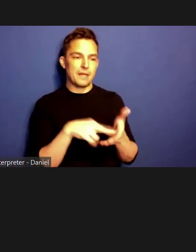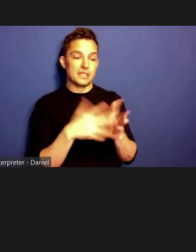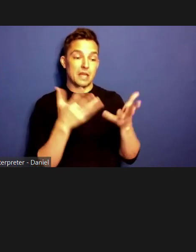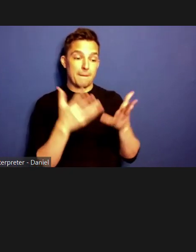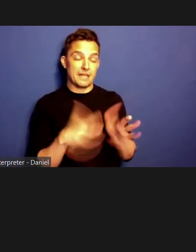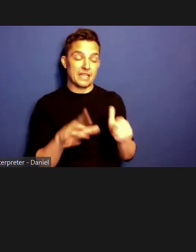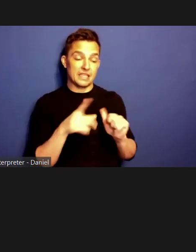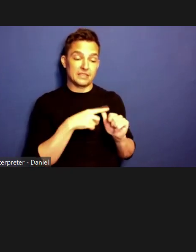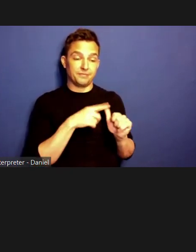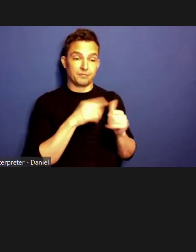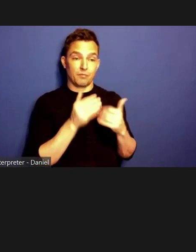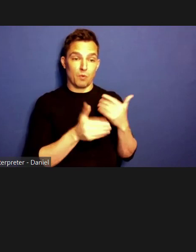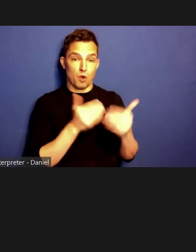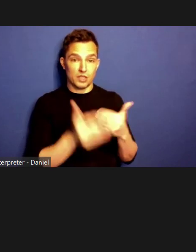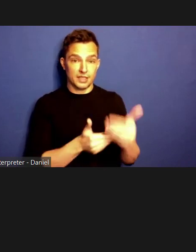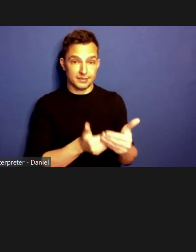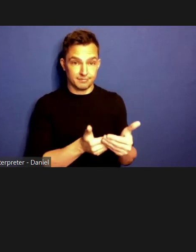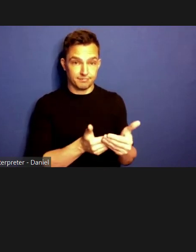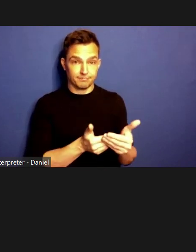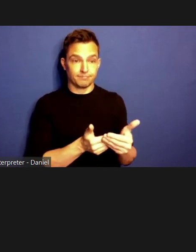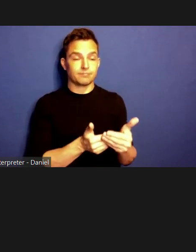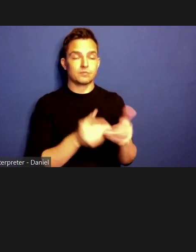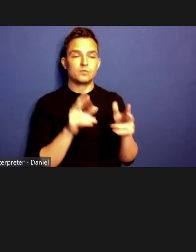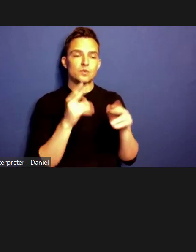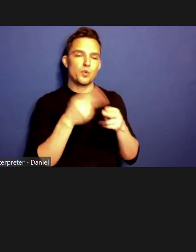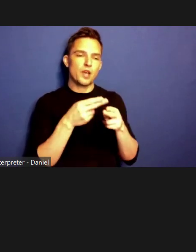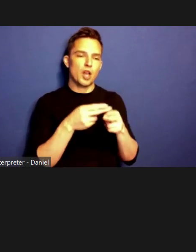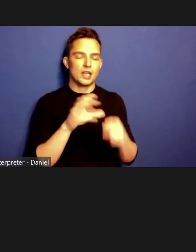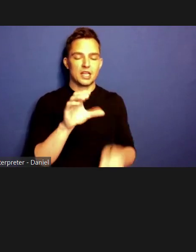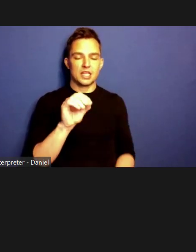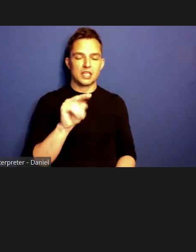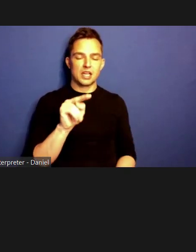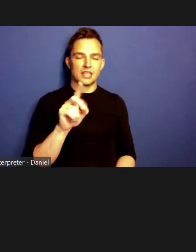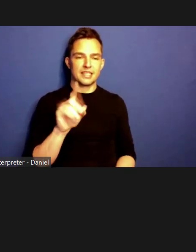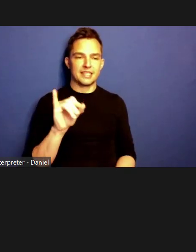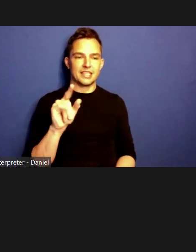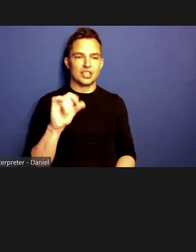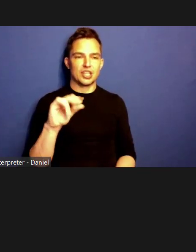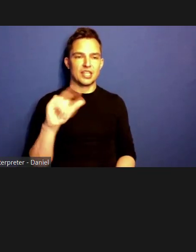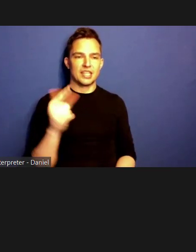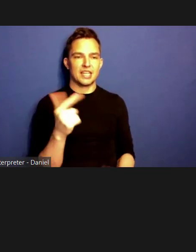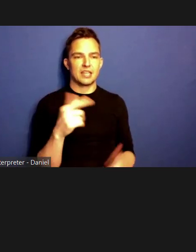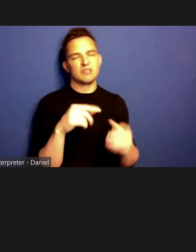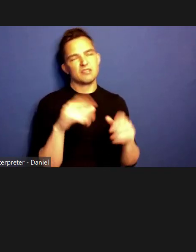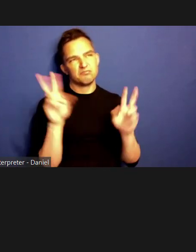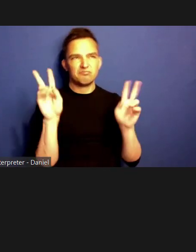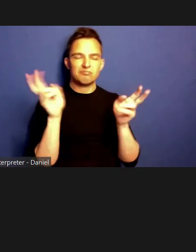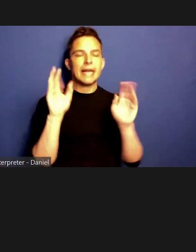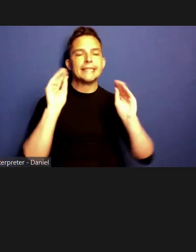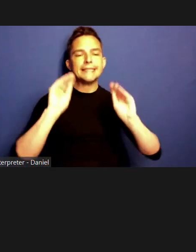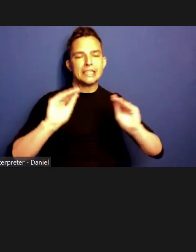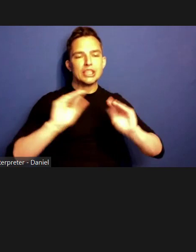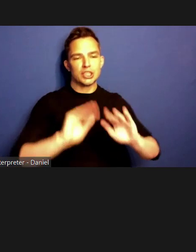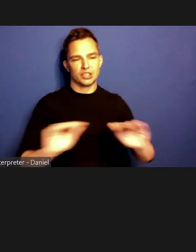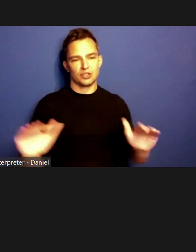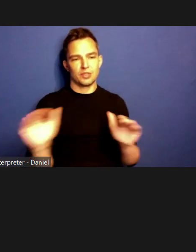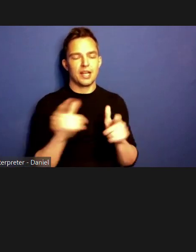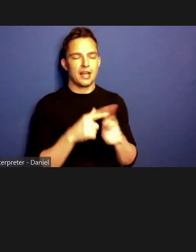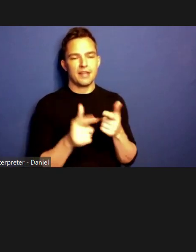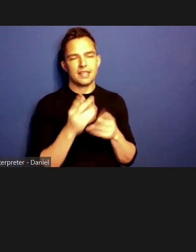we referred to as conditioning or teaching the children and carefully determining whether or not we're getting reliable responses from